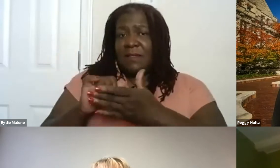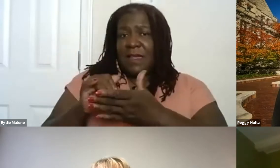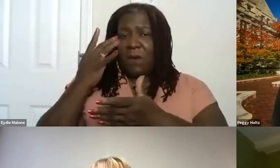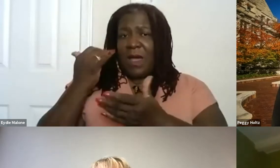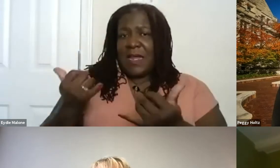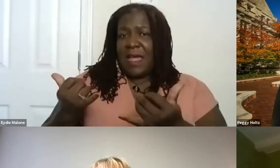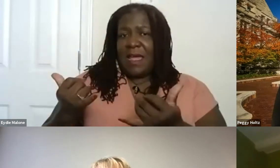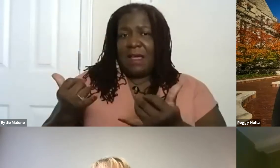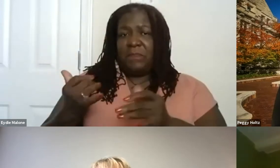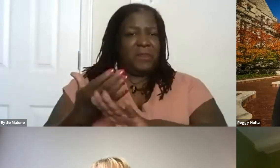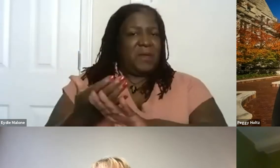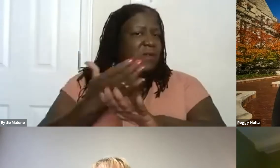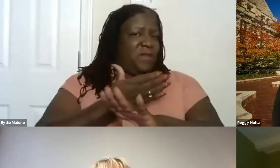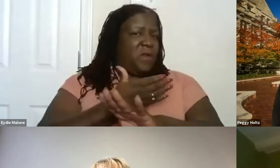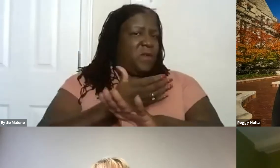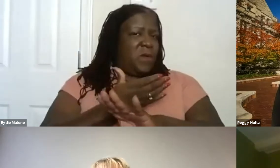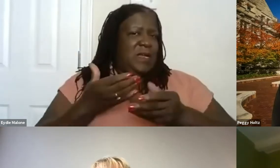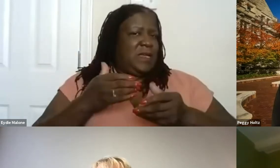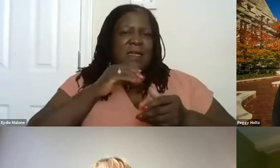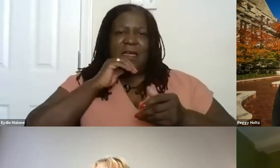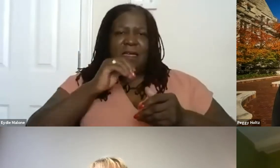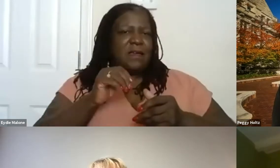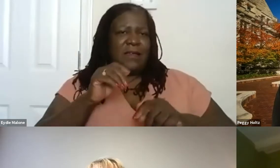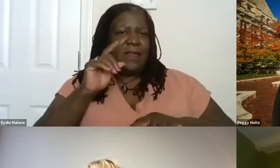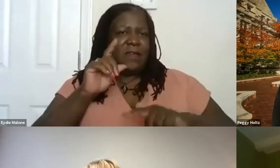able to do before. LISA KUTSCHERA: He's actually doing a lot.